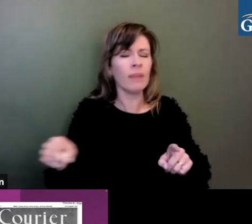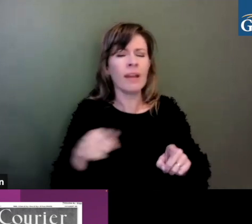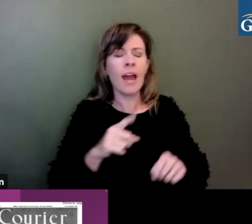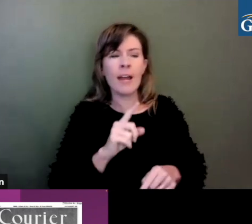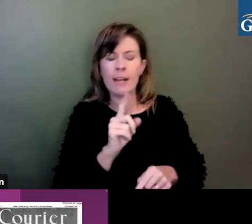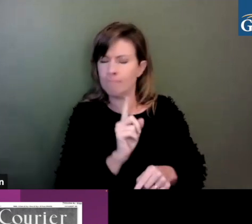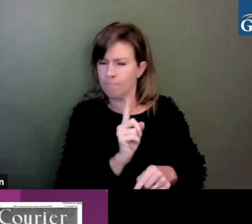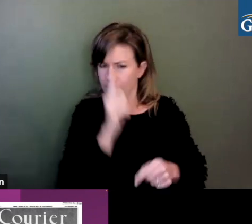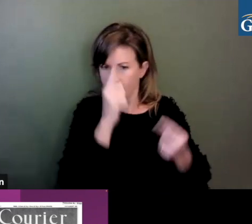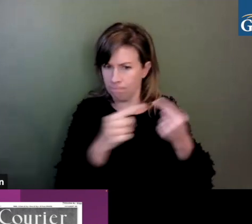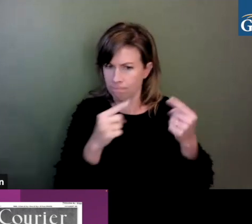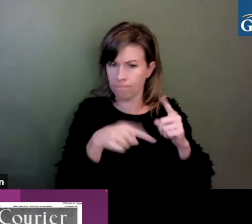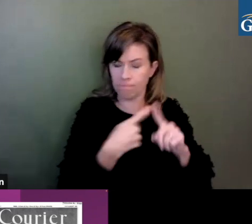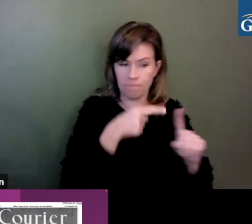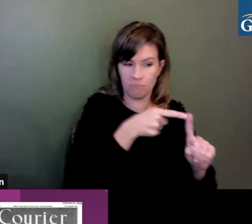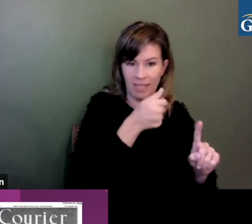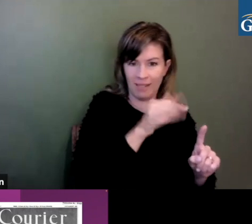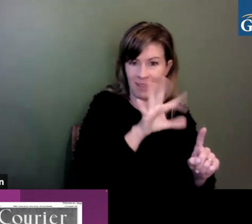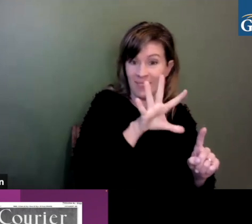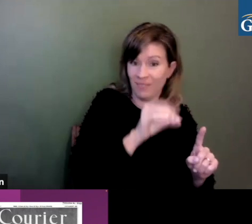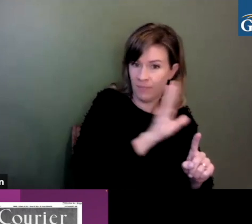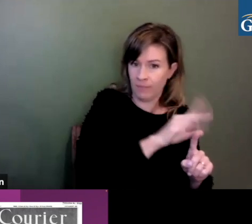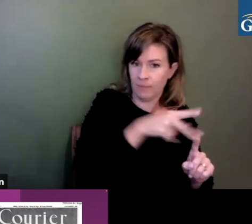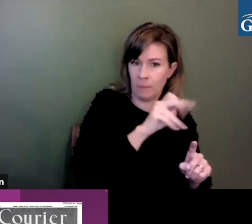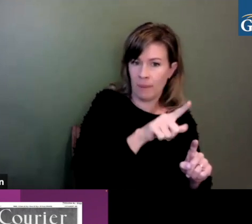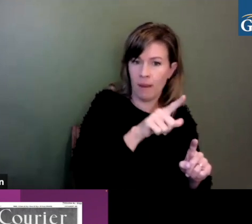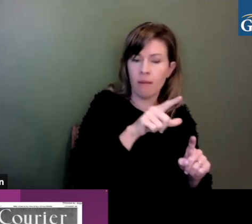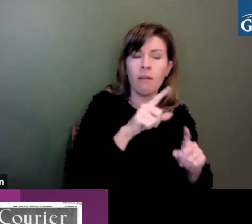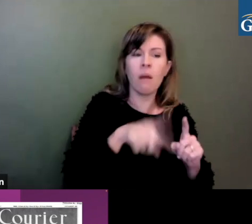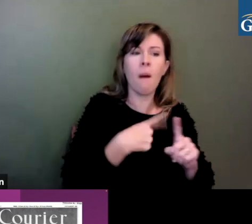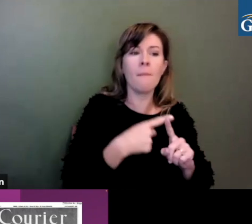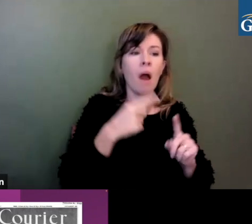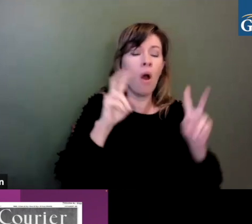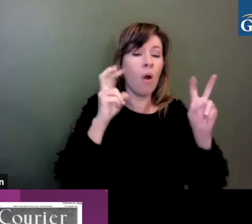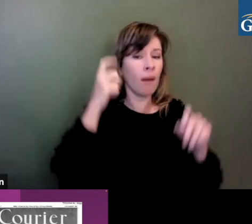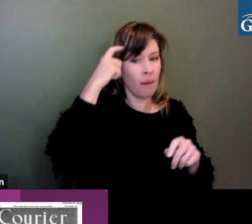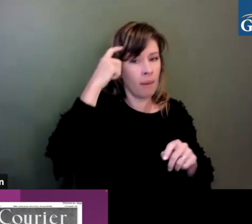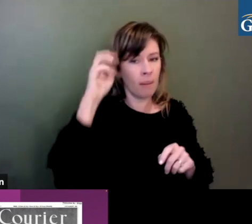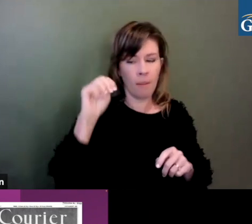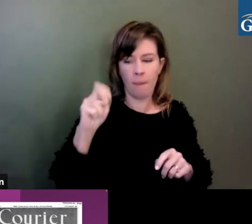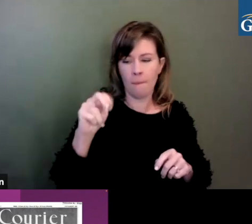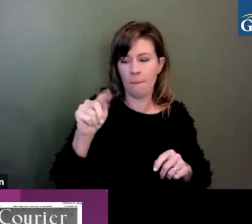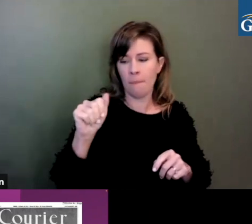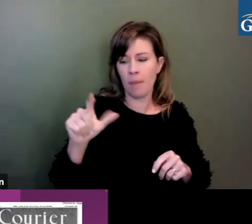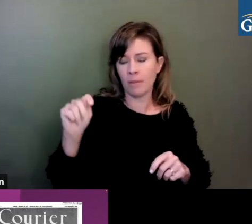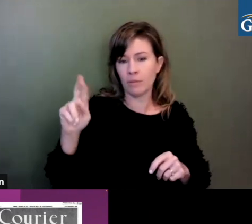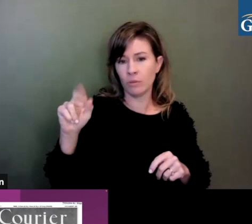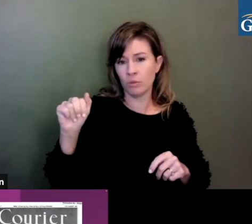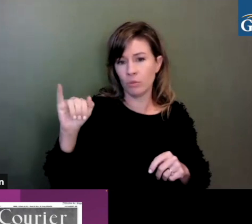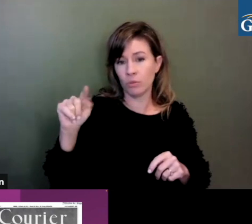a point the 1950 panel made around the question of mental traits, and what they essentially said is that race